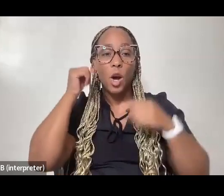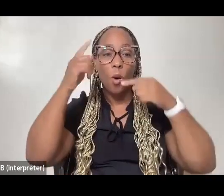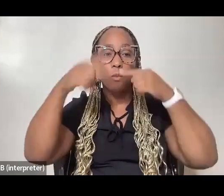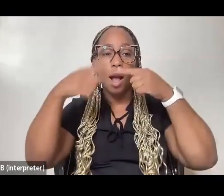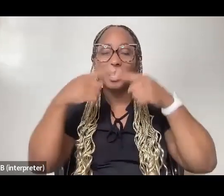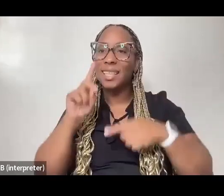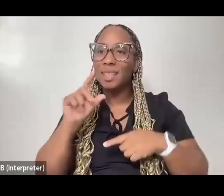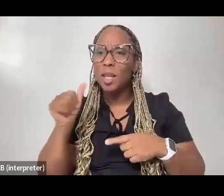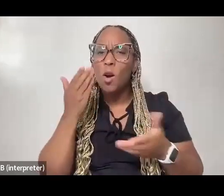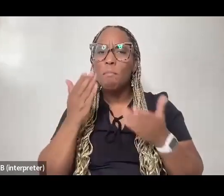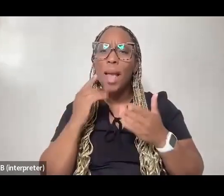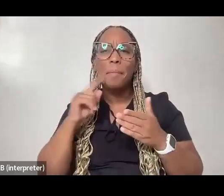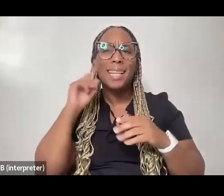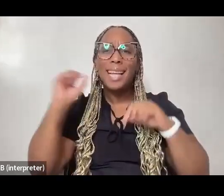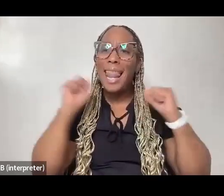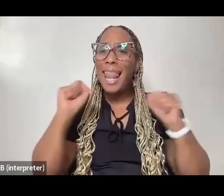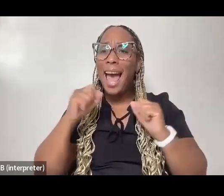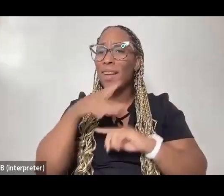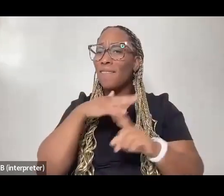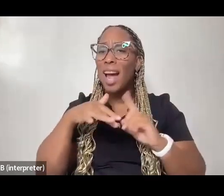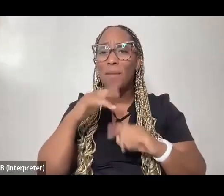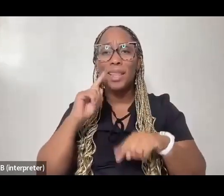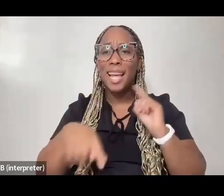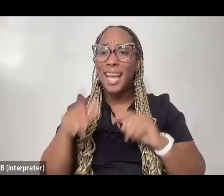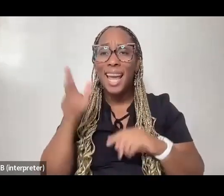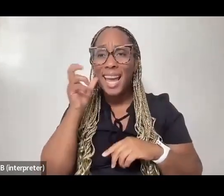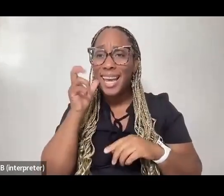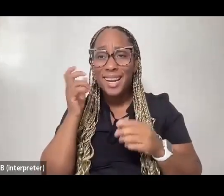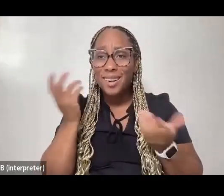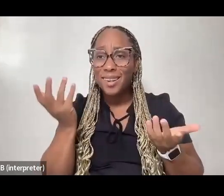environment to where they cannot hear what is going on very well.